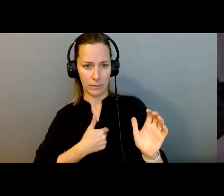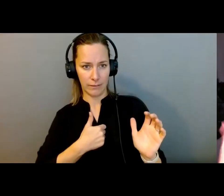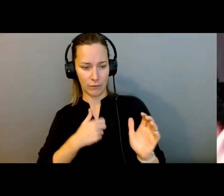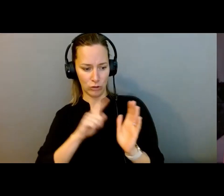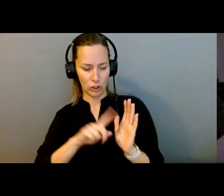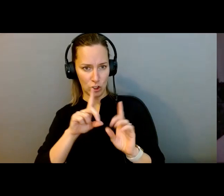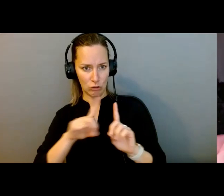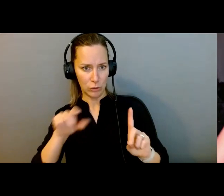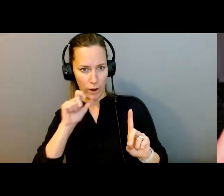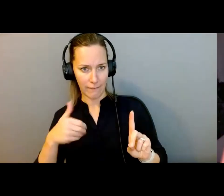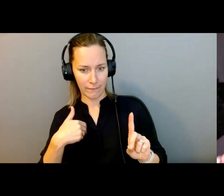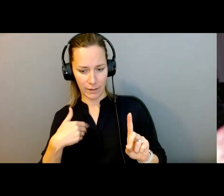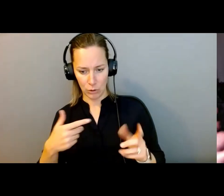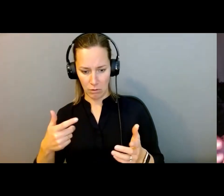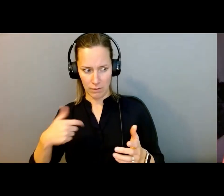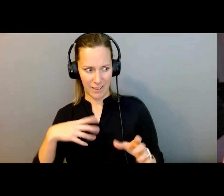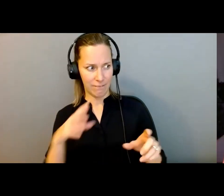How do you get involved without touching that